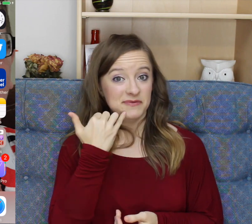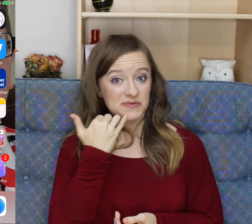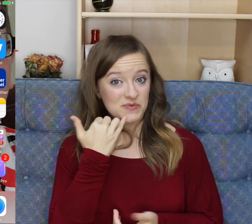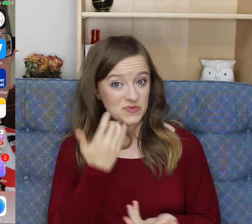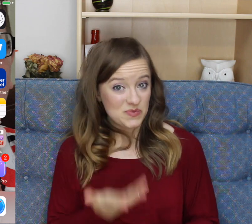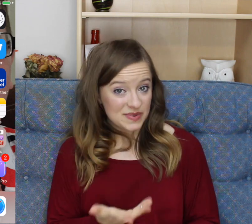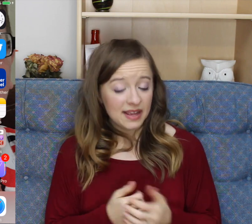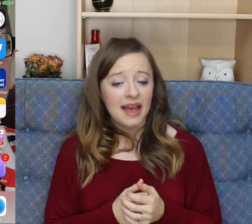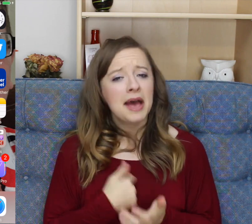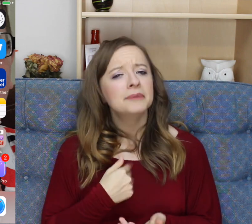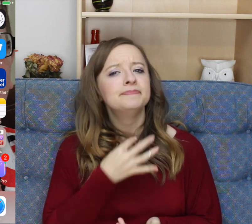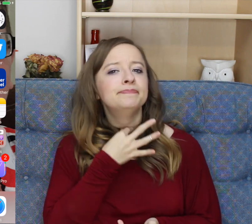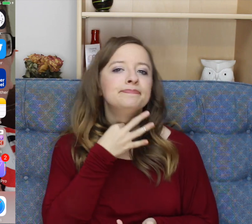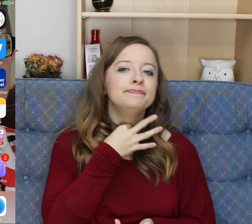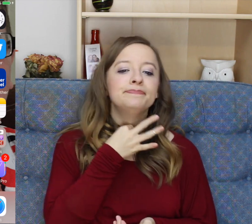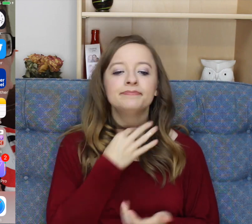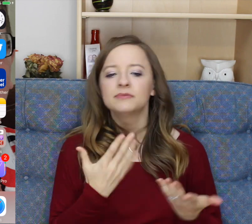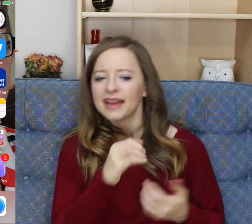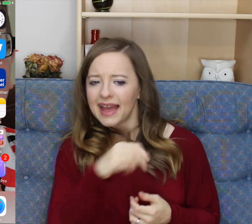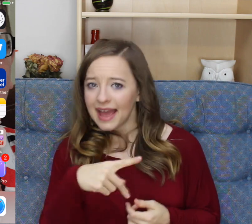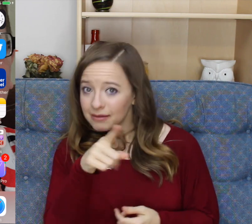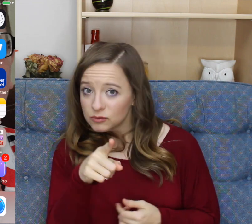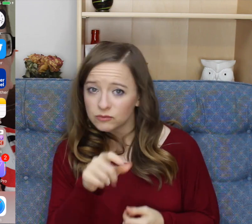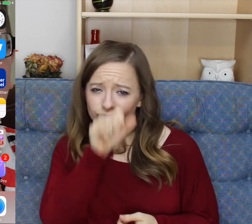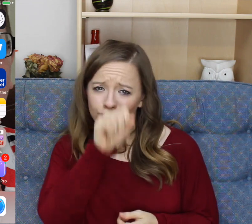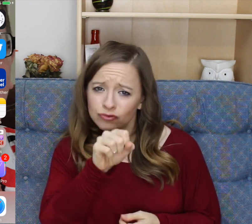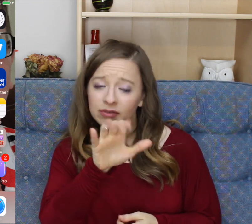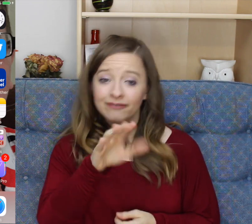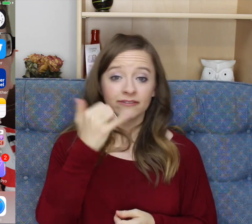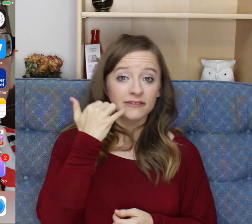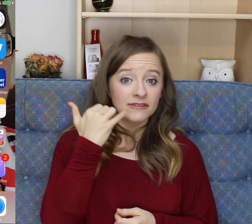on my phone. I'm curious to see what apps